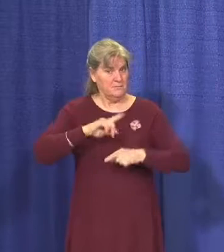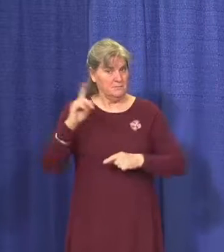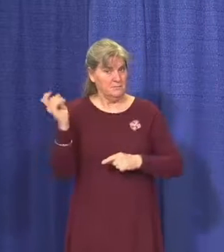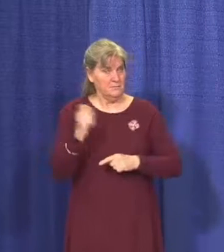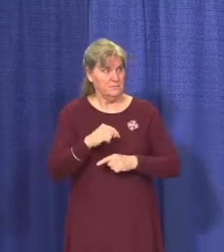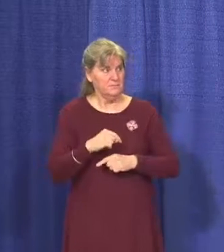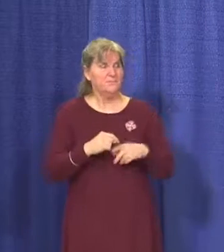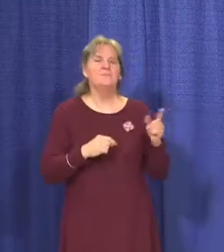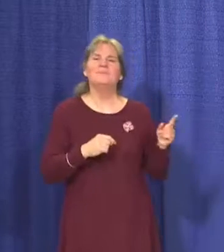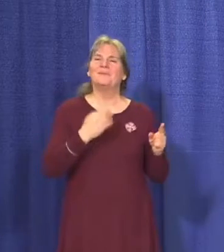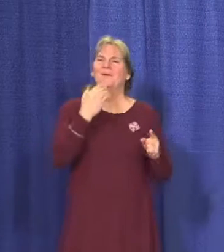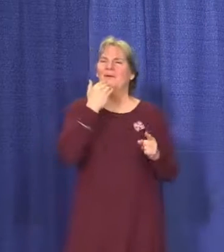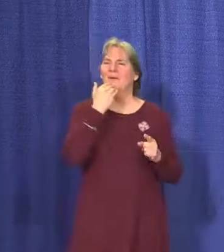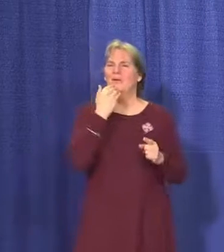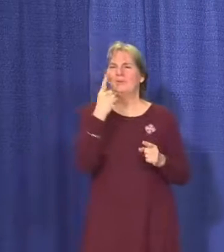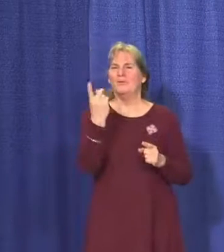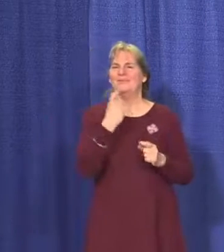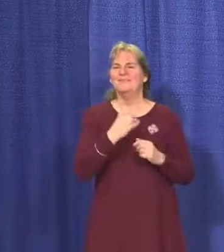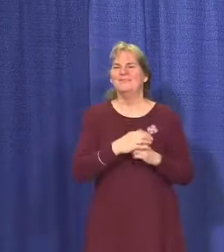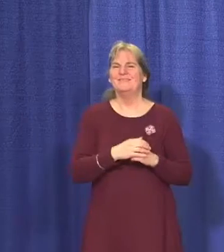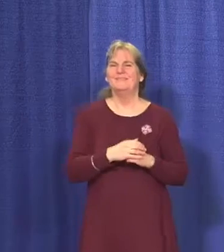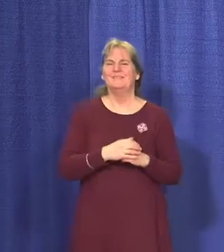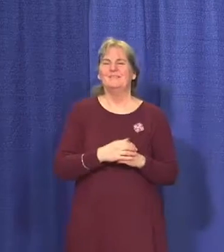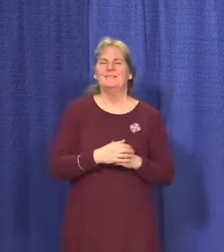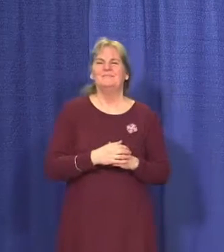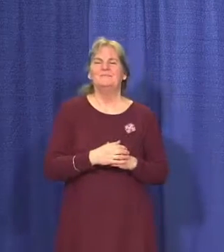Thank you, that is a really awesome question.